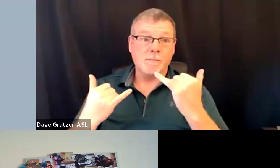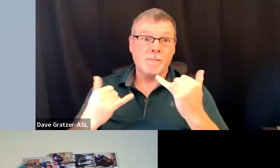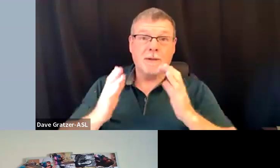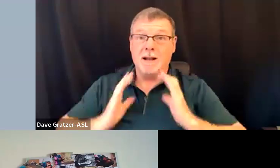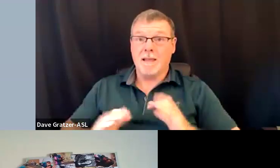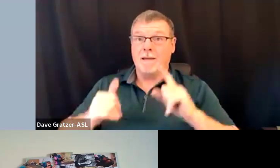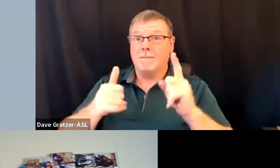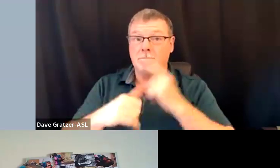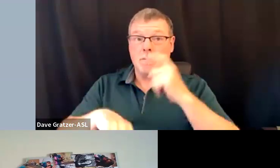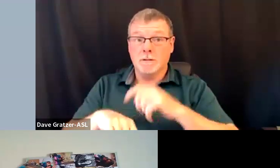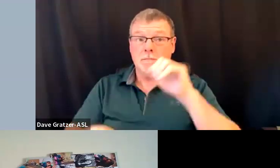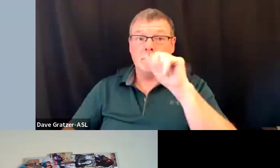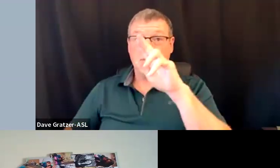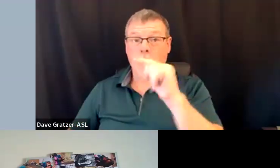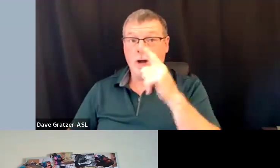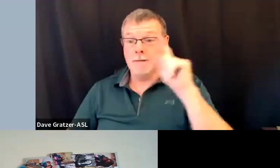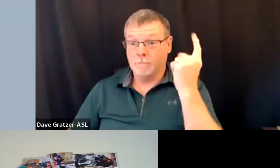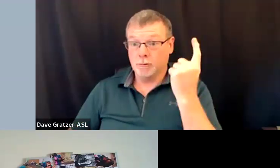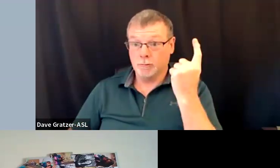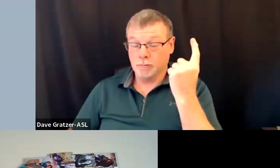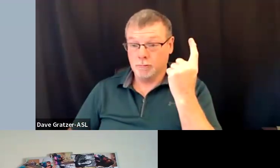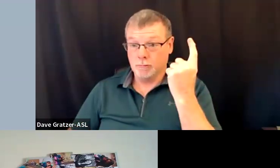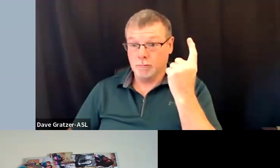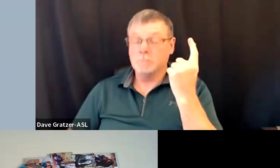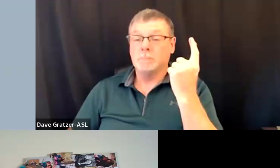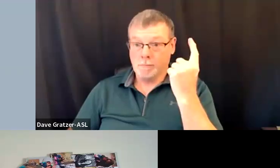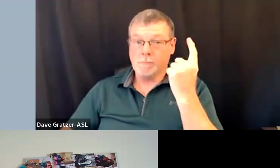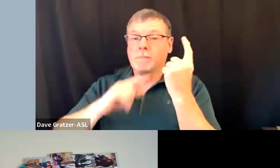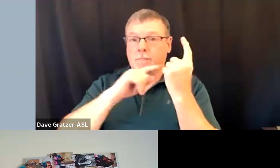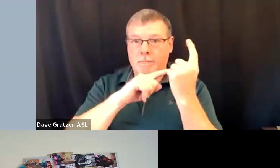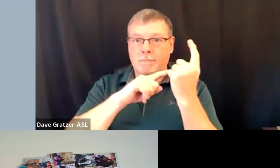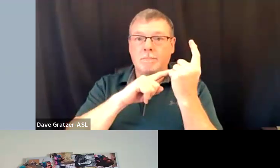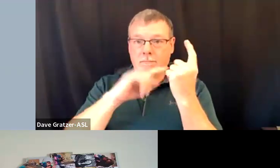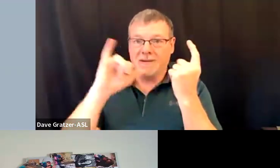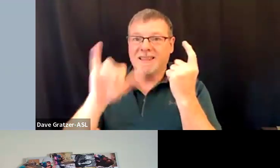for the first time on August 1st, my project start date would be dated for August 1st.